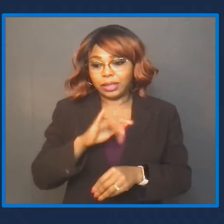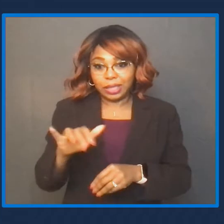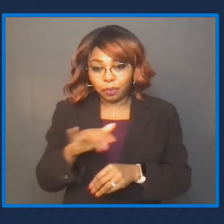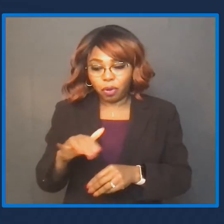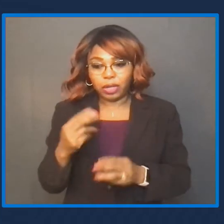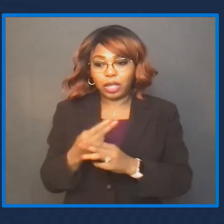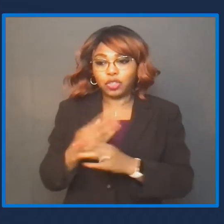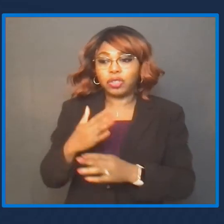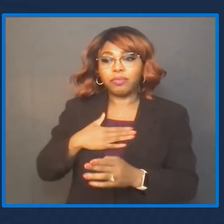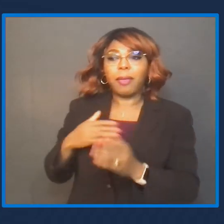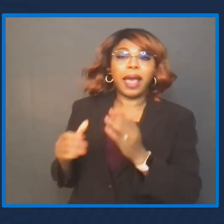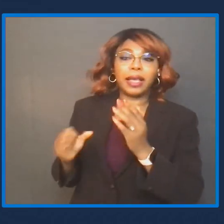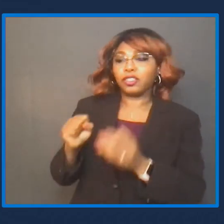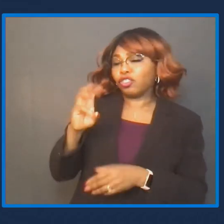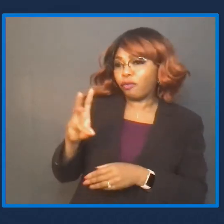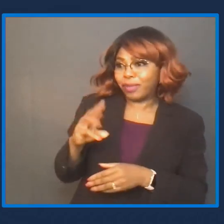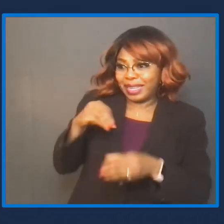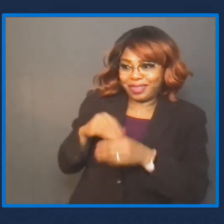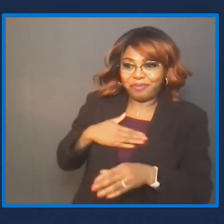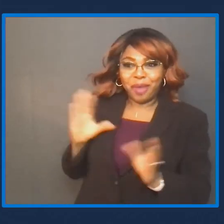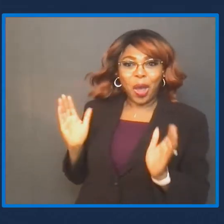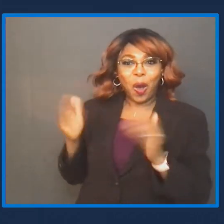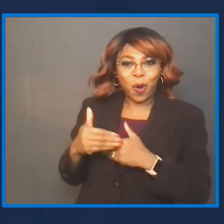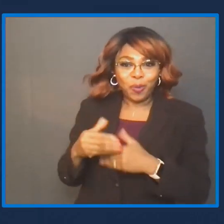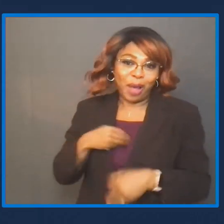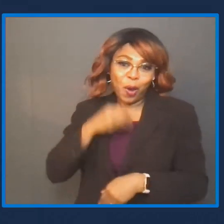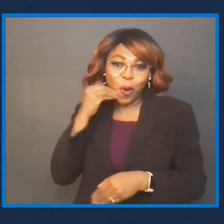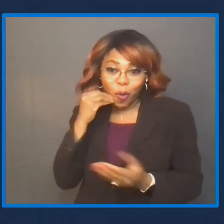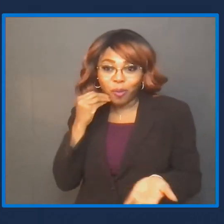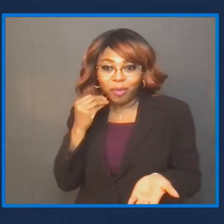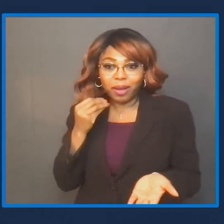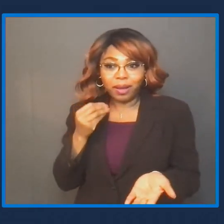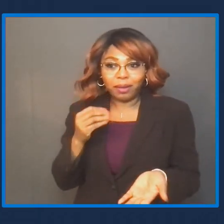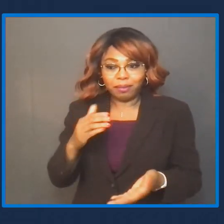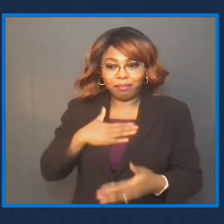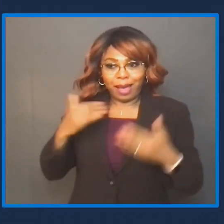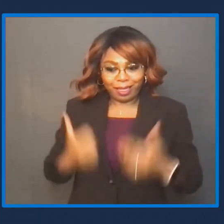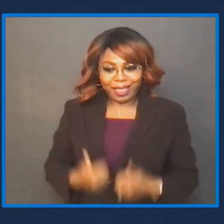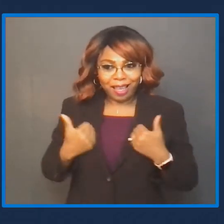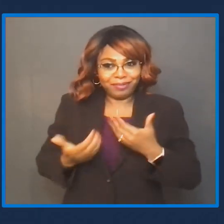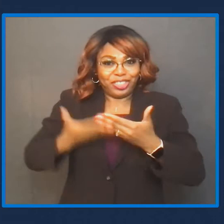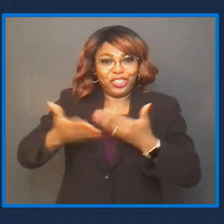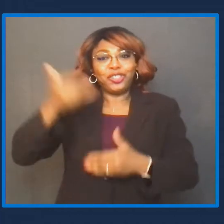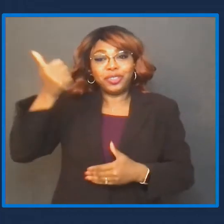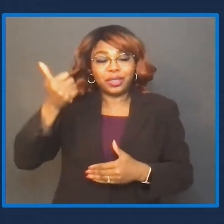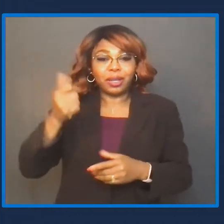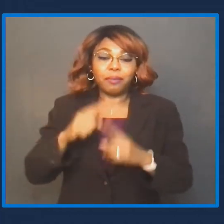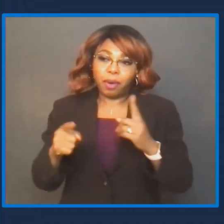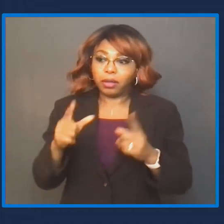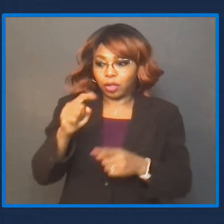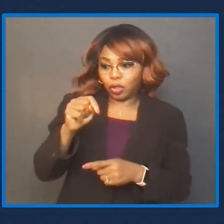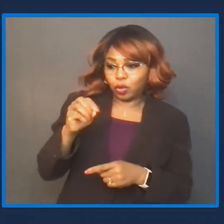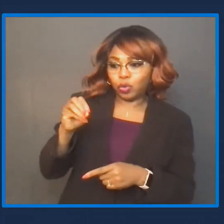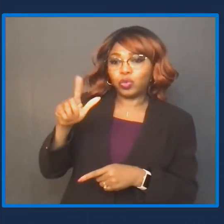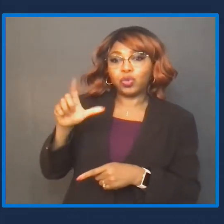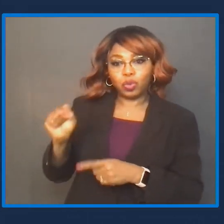in the comfort of my own home in this case, that makes my life a lot easier, but of course those tools have to be accessible.